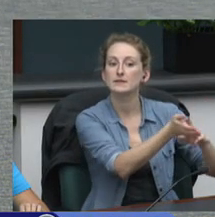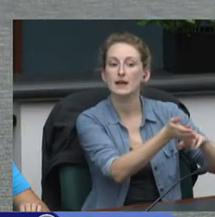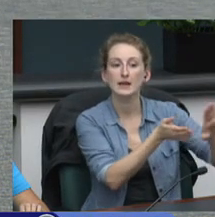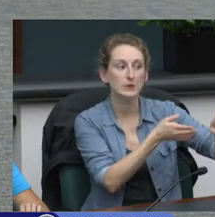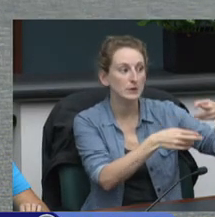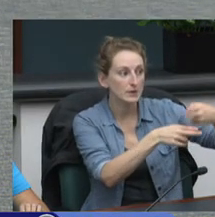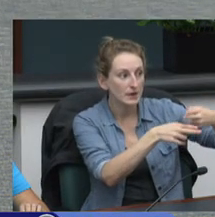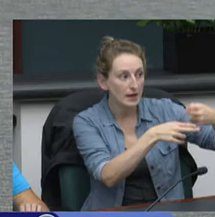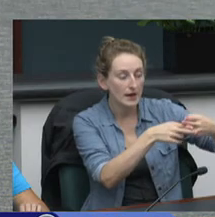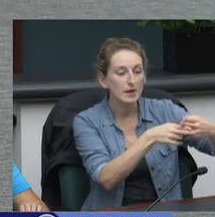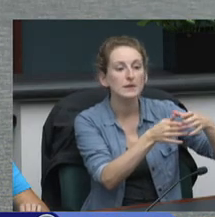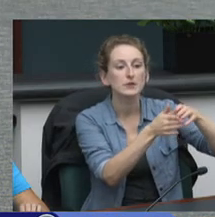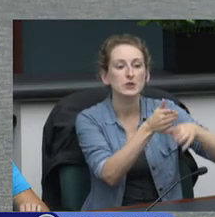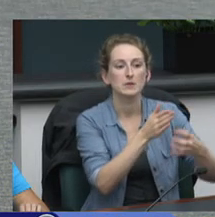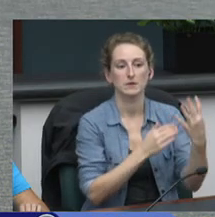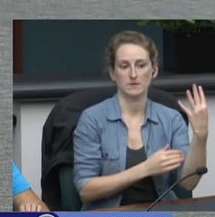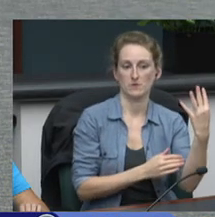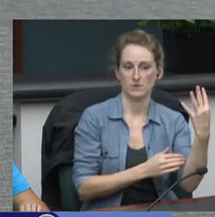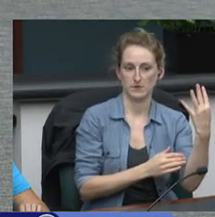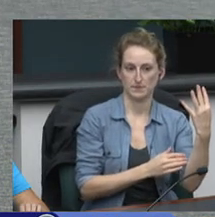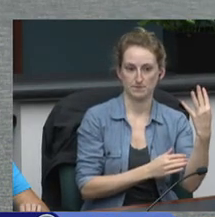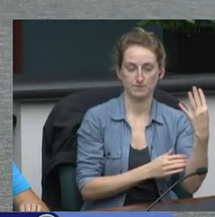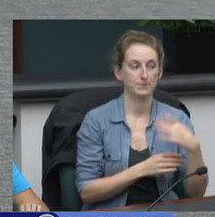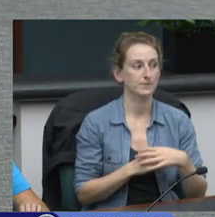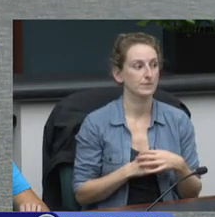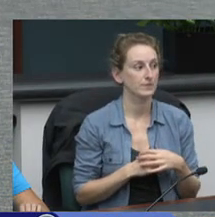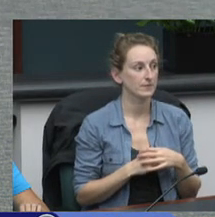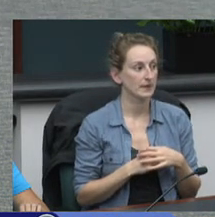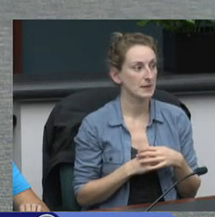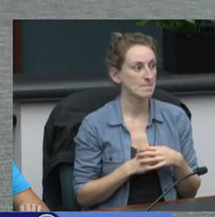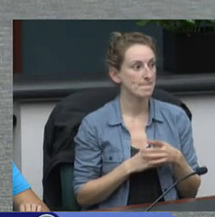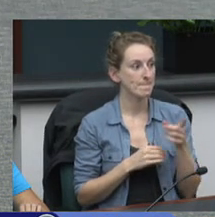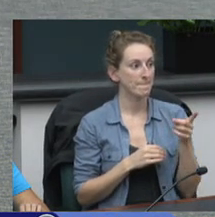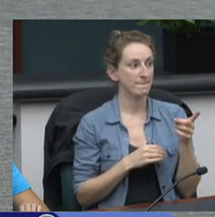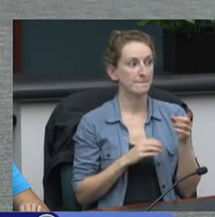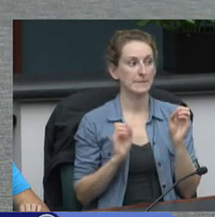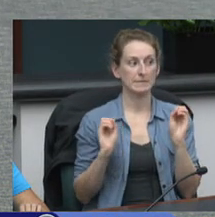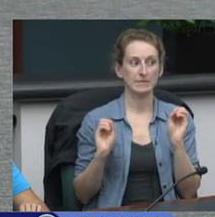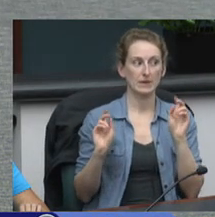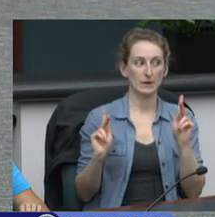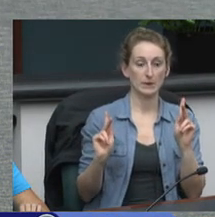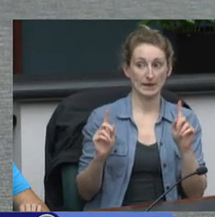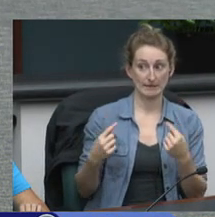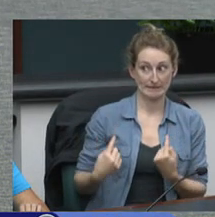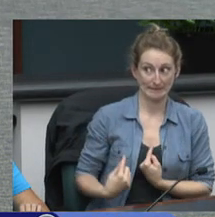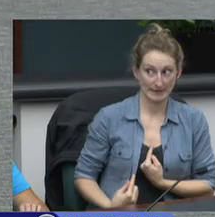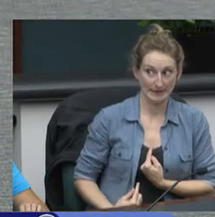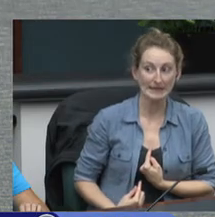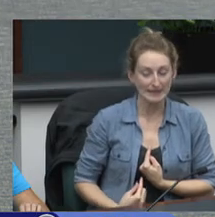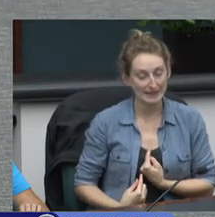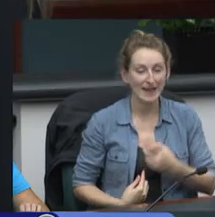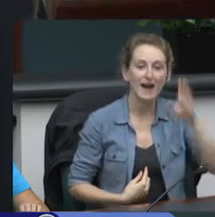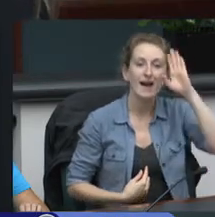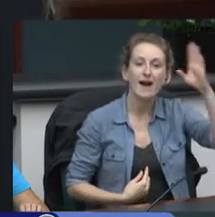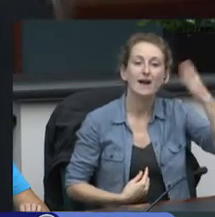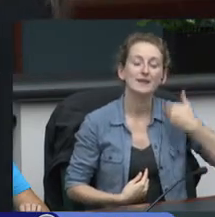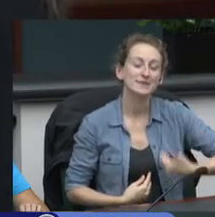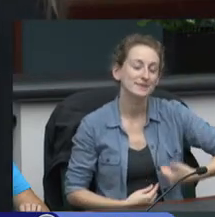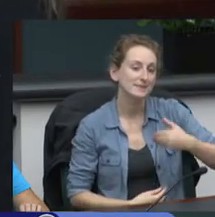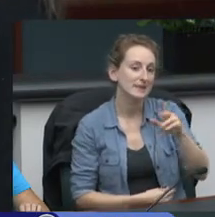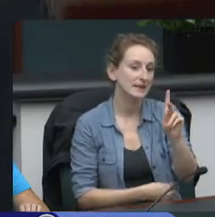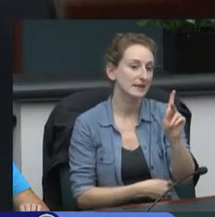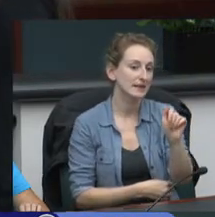chapter four the video hi Kate rosenberger I wanted to talk a little